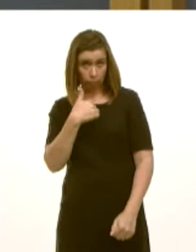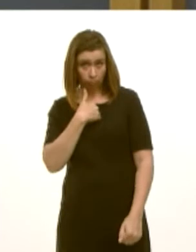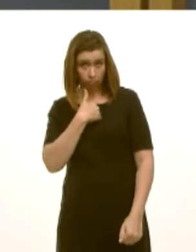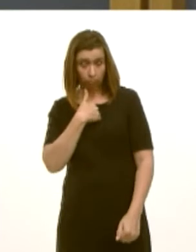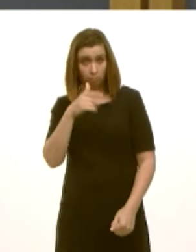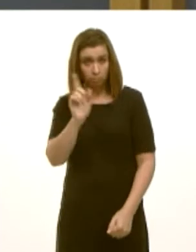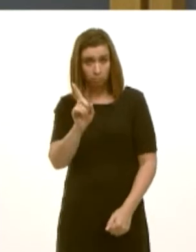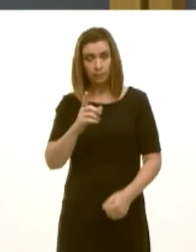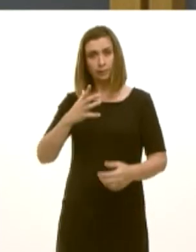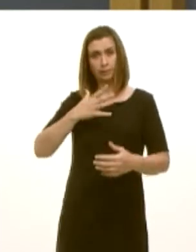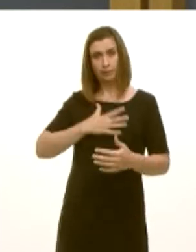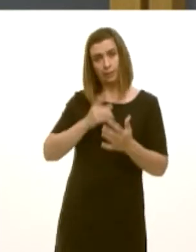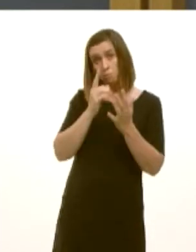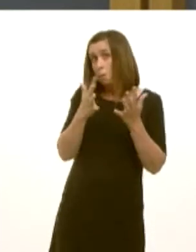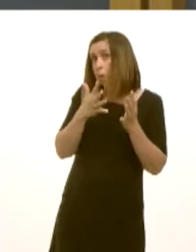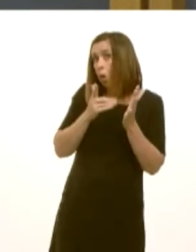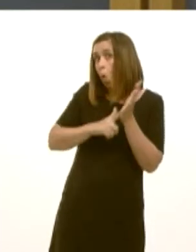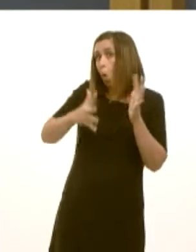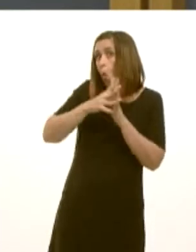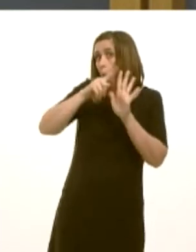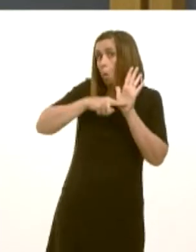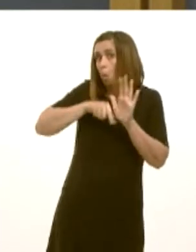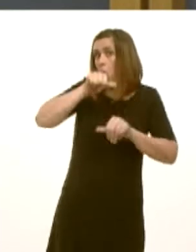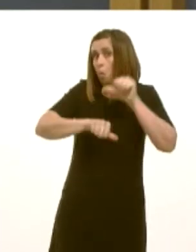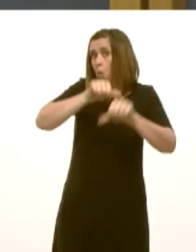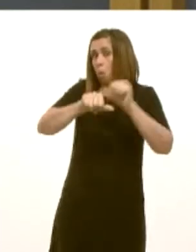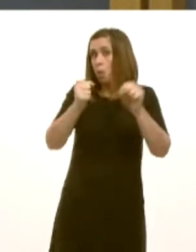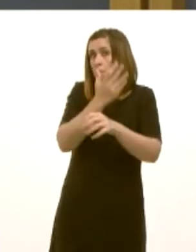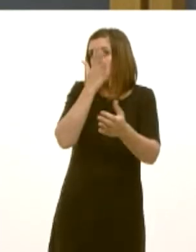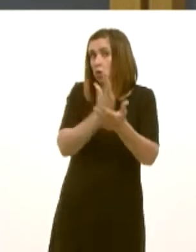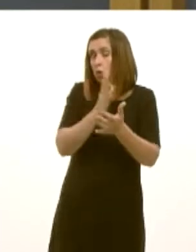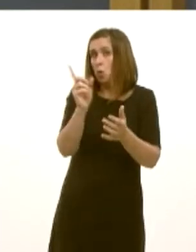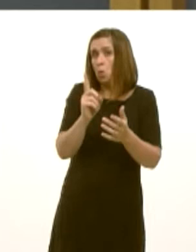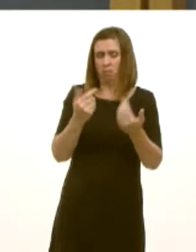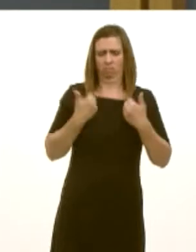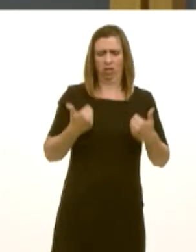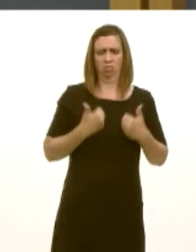stepsóthrough legislation, perhapsóto ensure that economic prosperity is something that is shared across Wales?